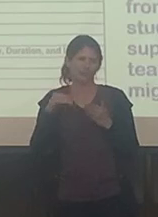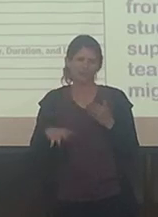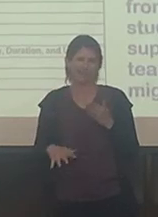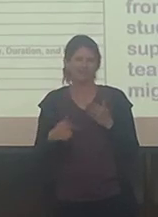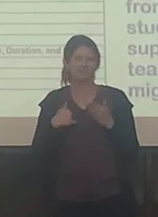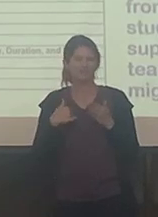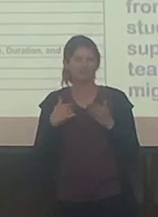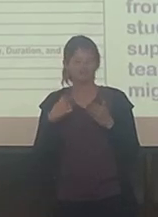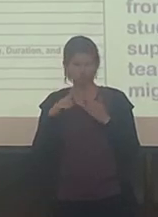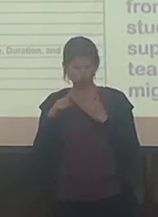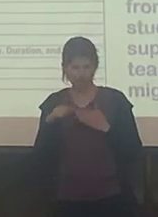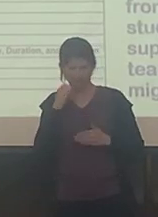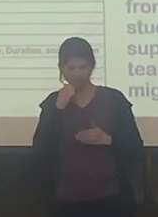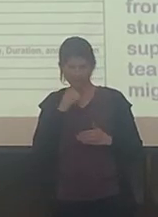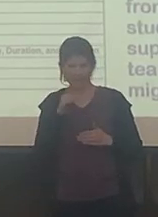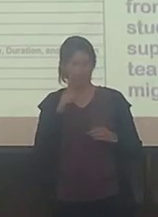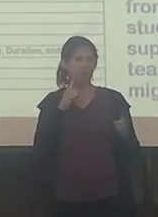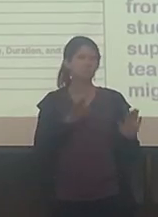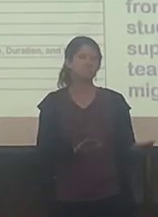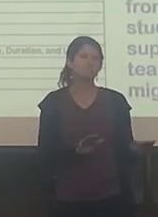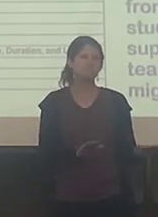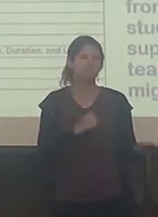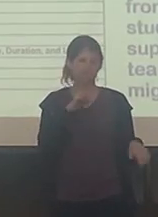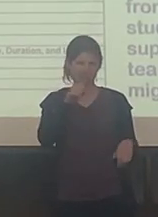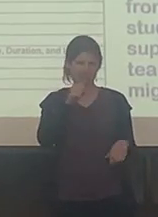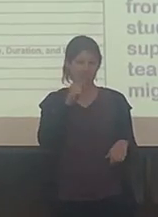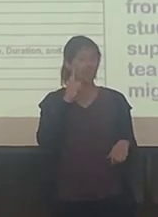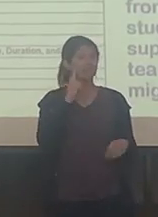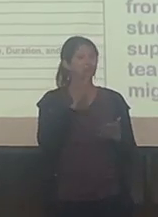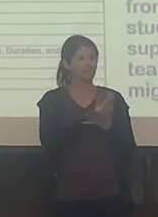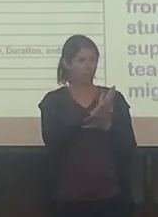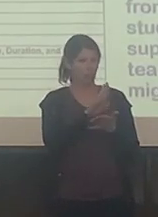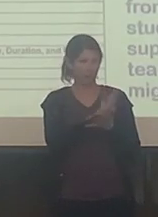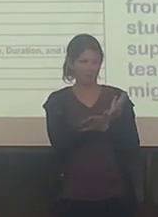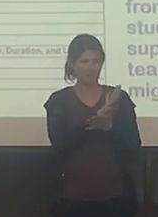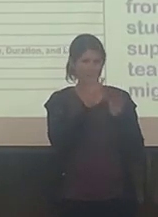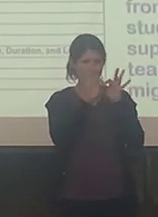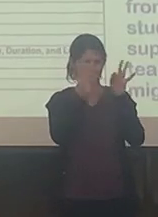you get something because that's a really good question there is a form and it's august through